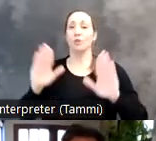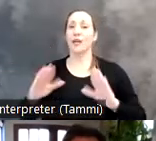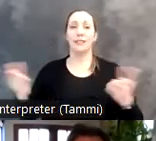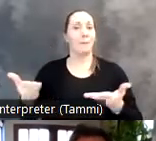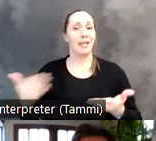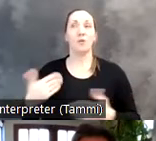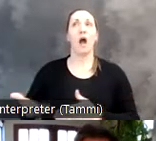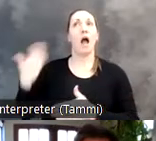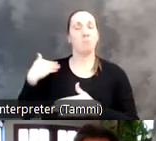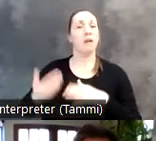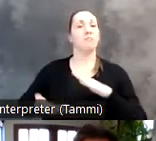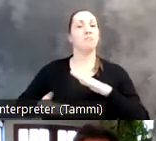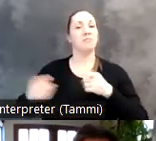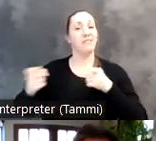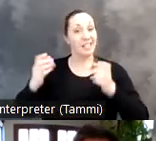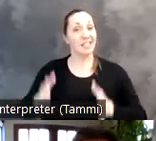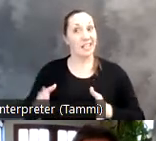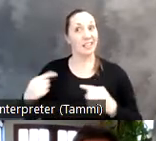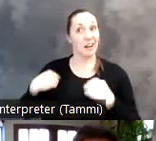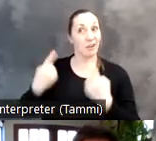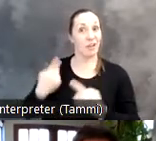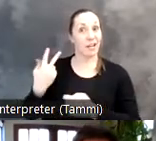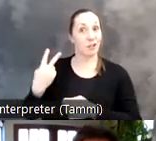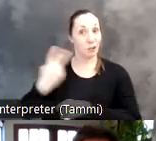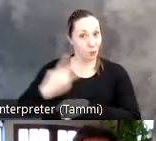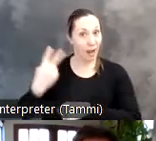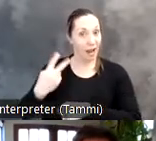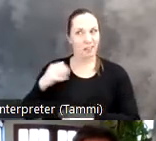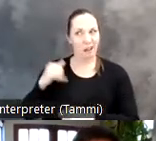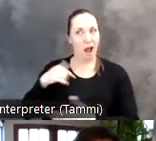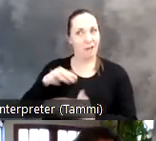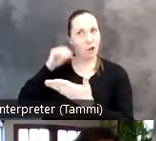of IAAP